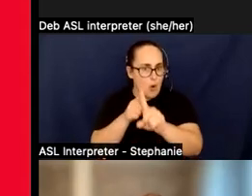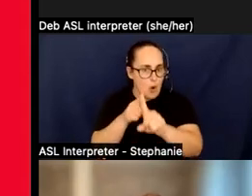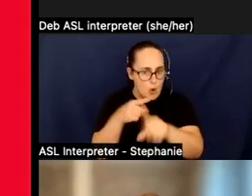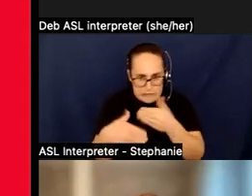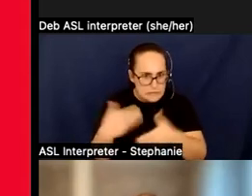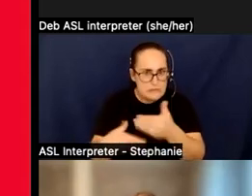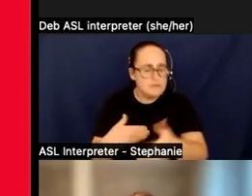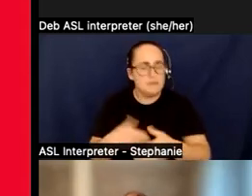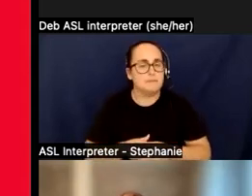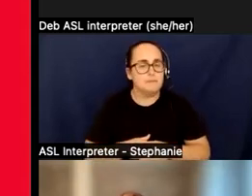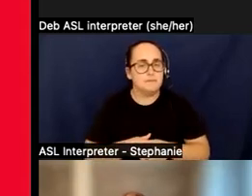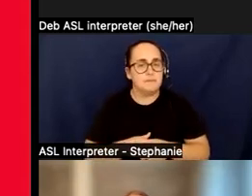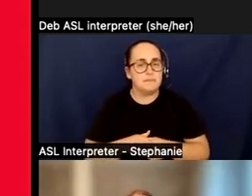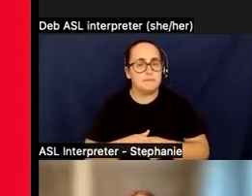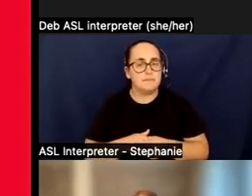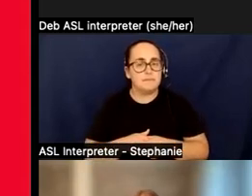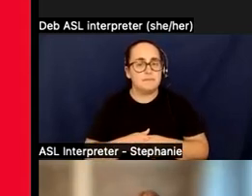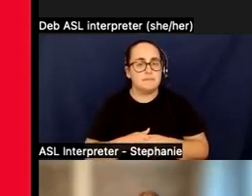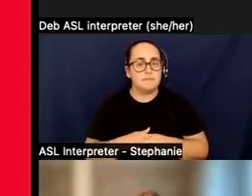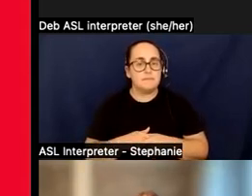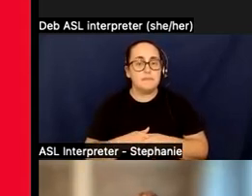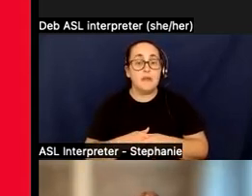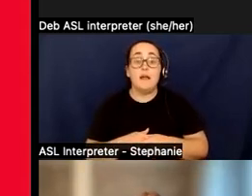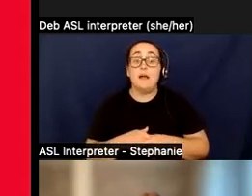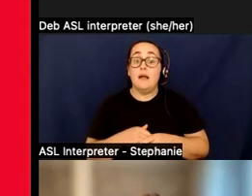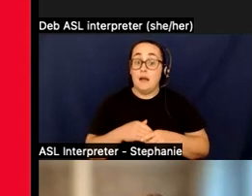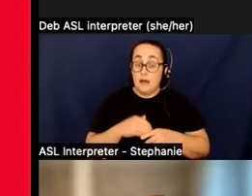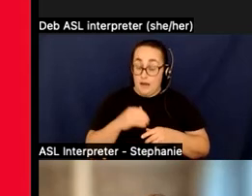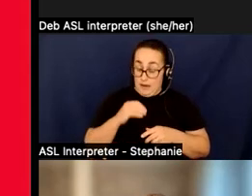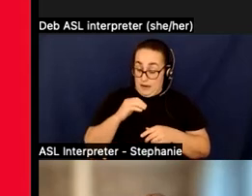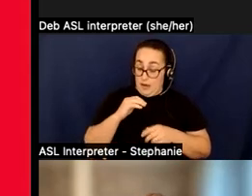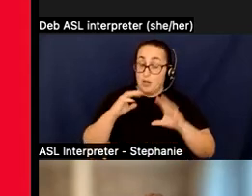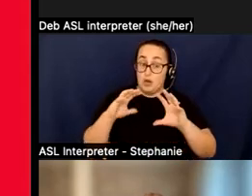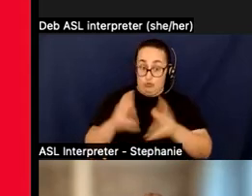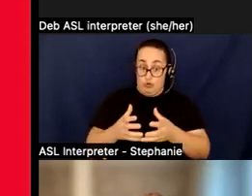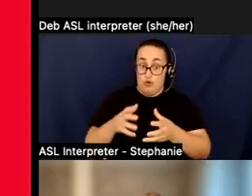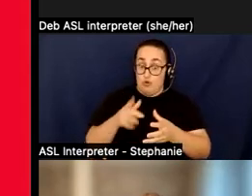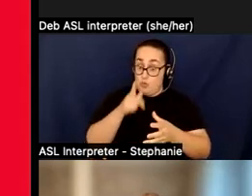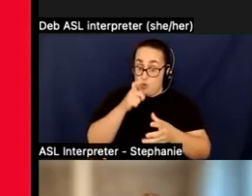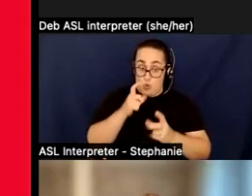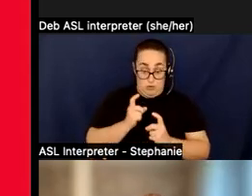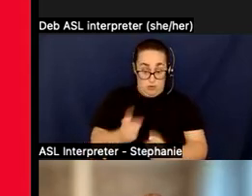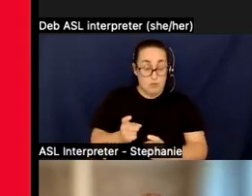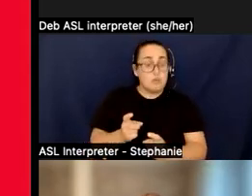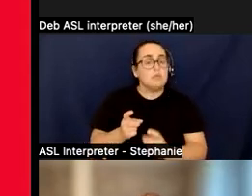Groups are required to hire a local artist and pay them at any level of experience to produce